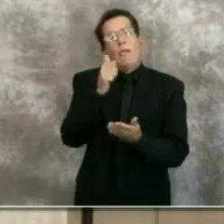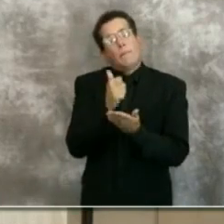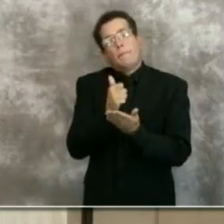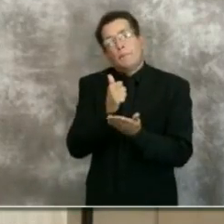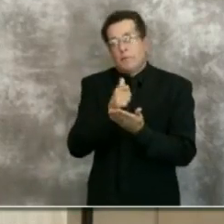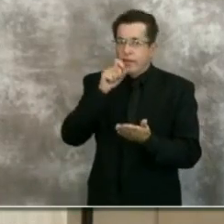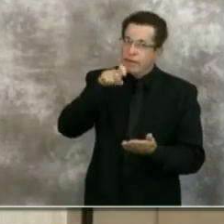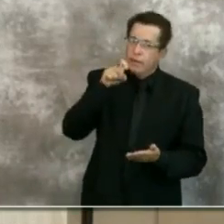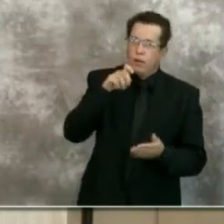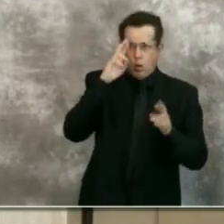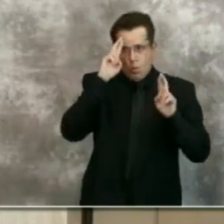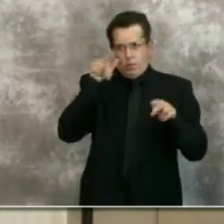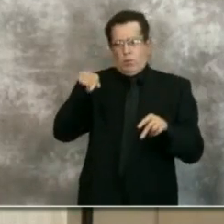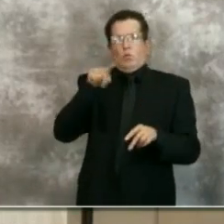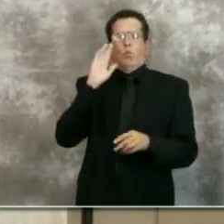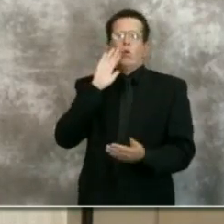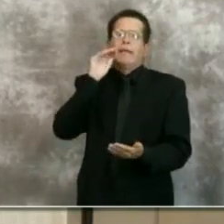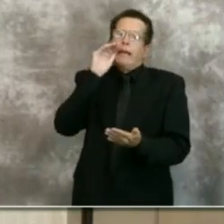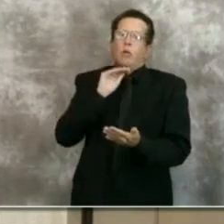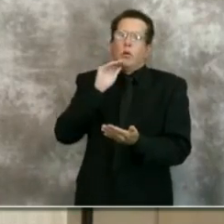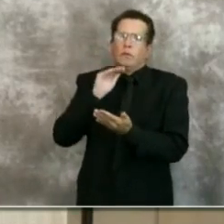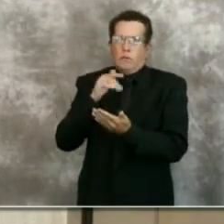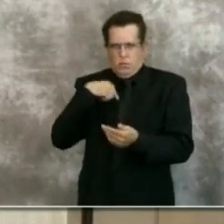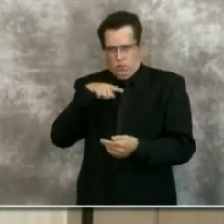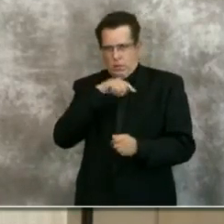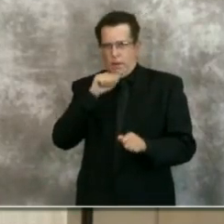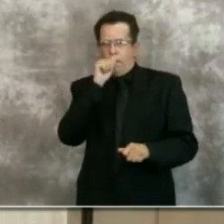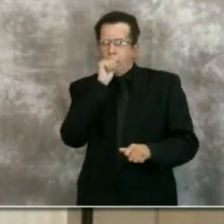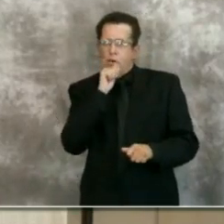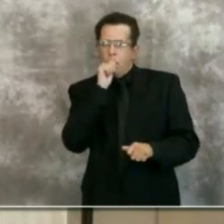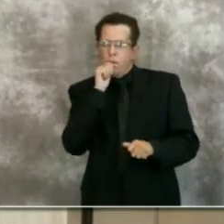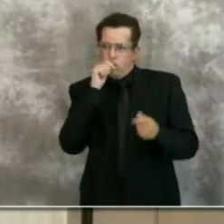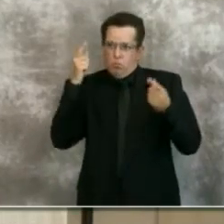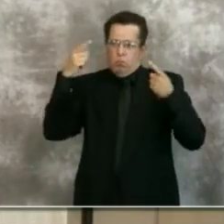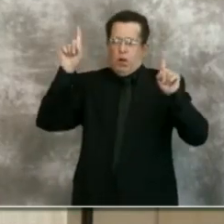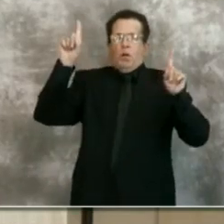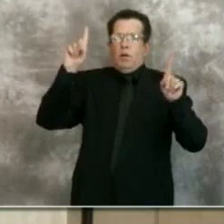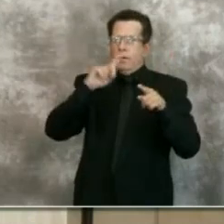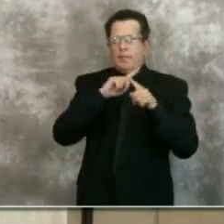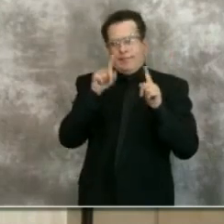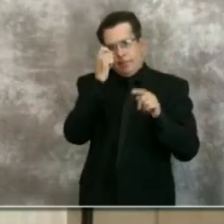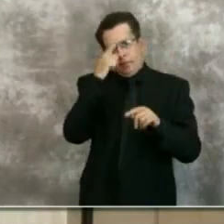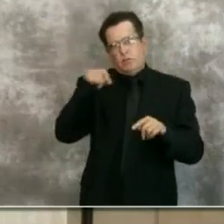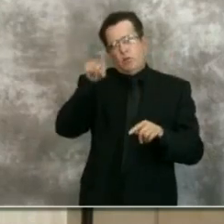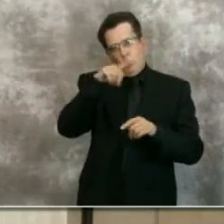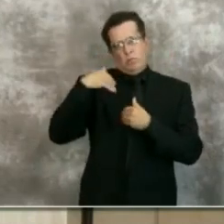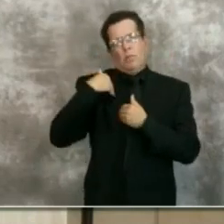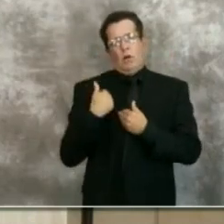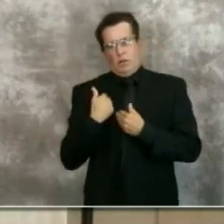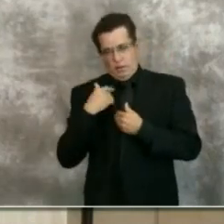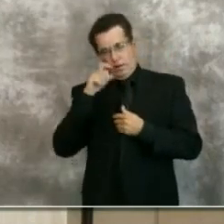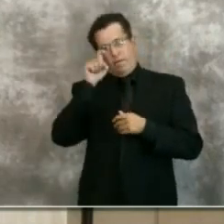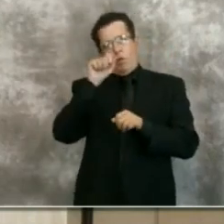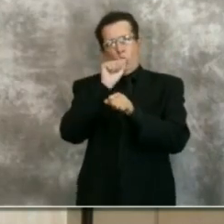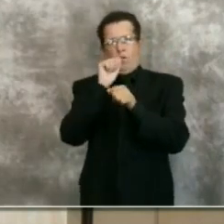ACTIONS TAKEN OVER THE PAST 2 WEEKS AND WITH YOUR HELP. WE EXPECT THAT THESE WILL